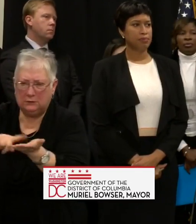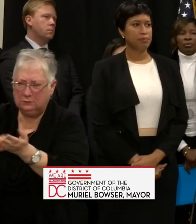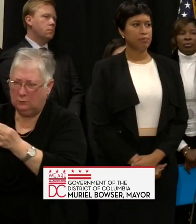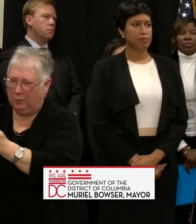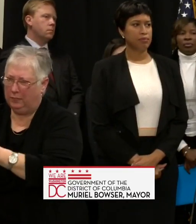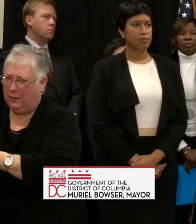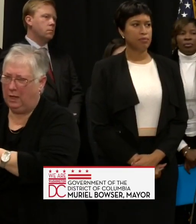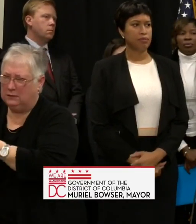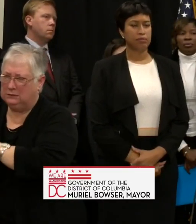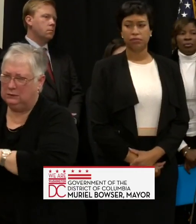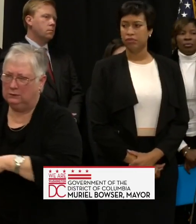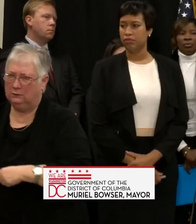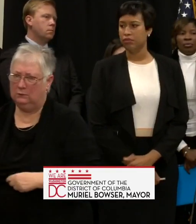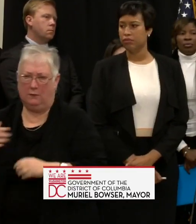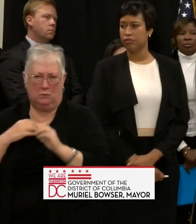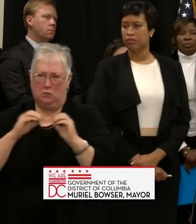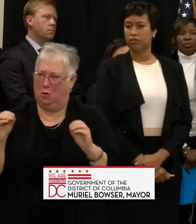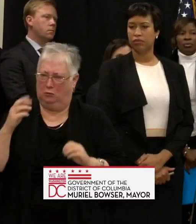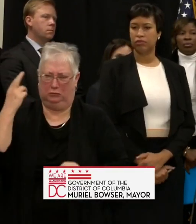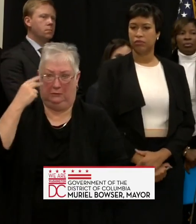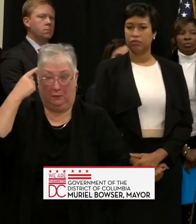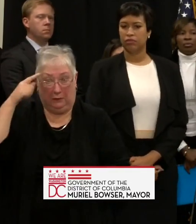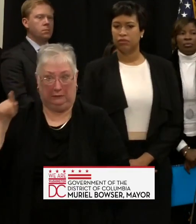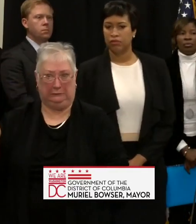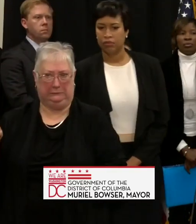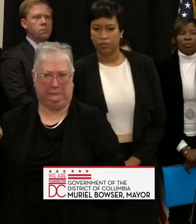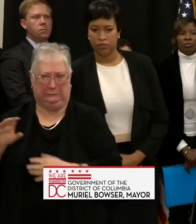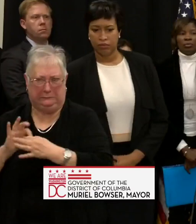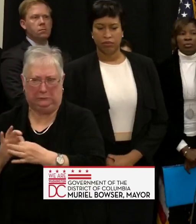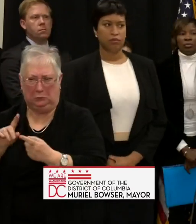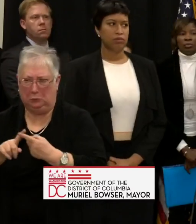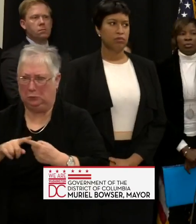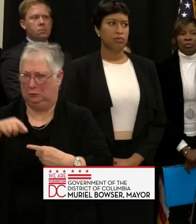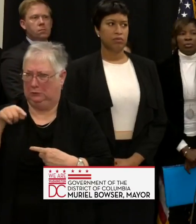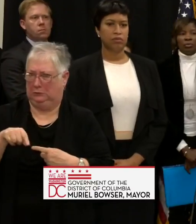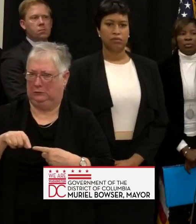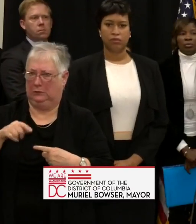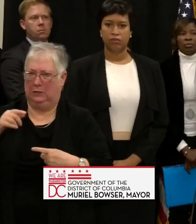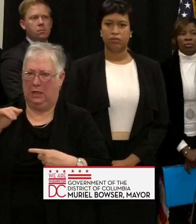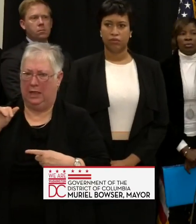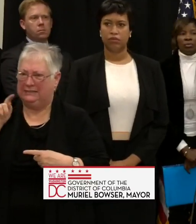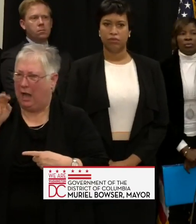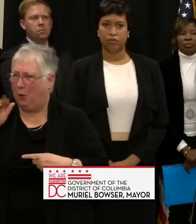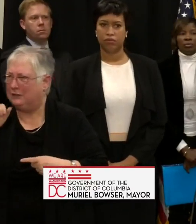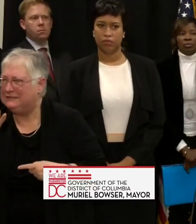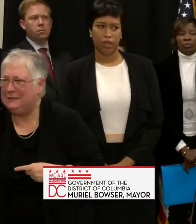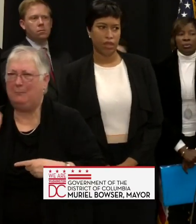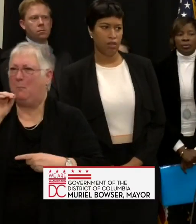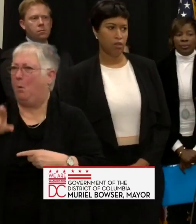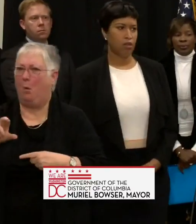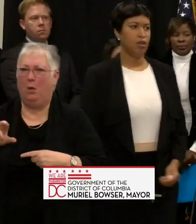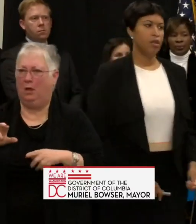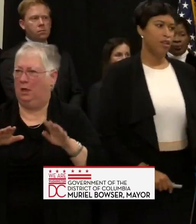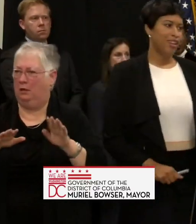TO BELIEVE IT HAS ANY NEXUS TO TERRORISM OR LINKAGE TO THE INAUGURAL EVENTS. >> MAYOR: YES, MA'AM?